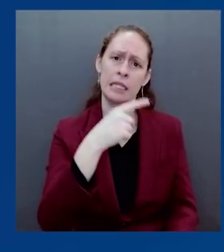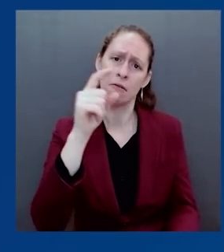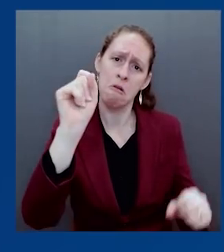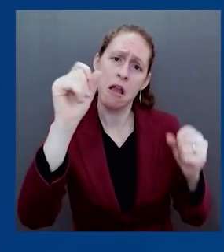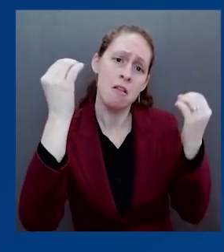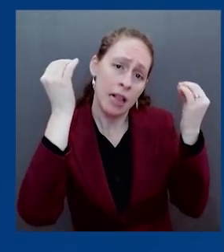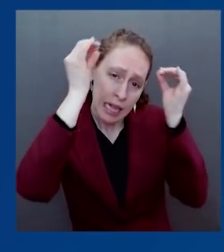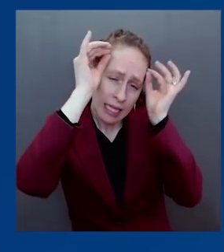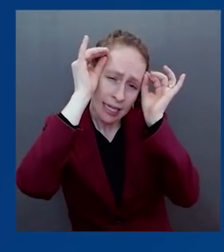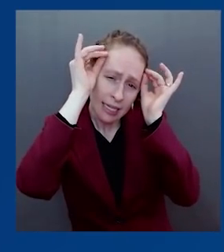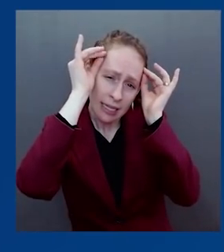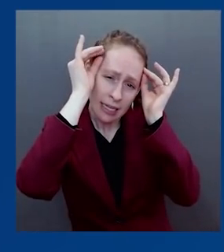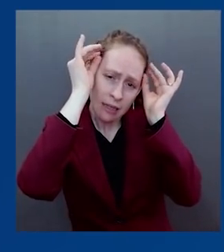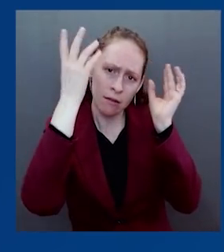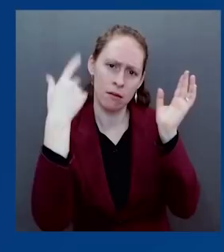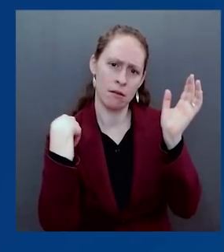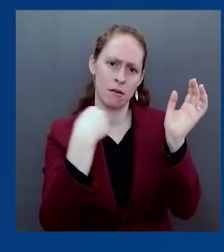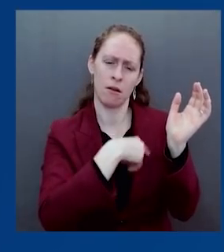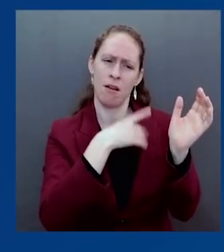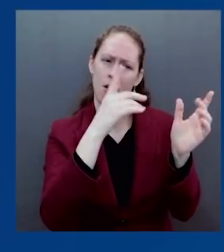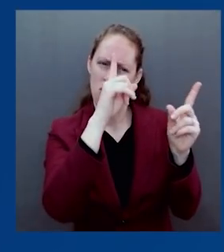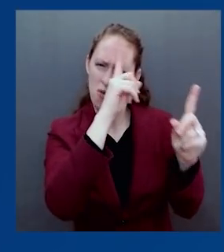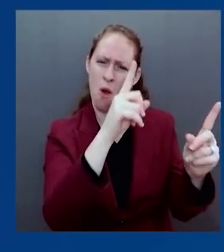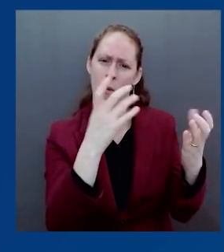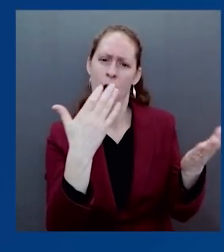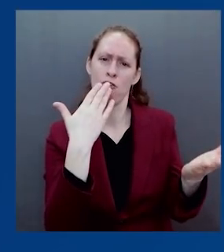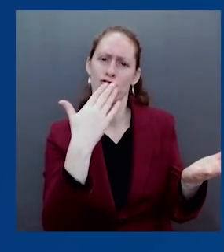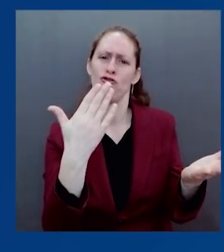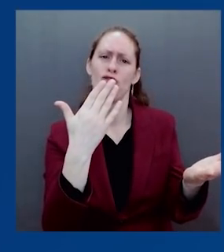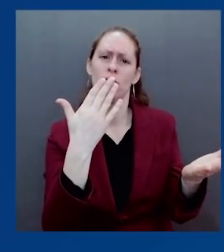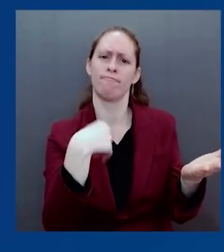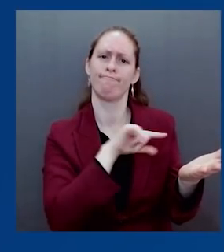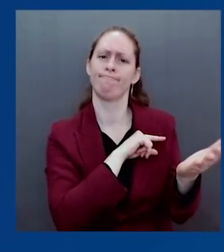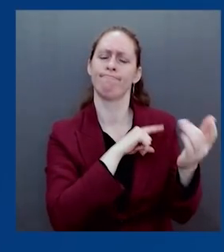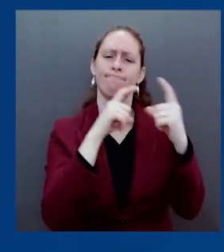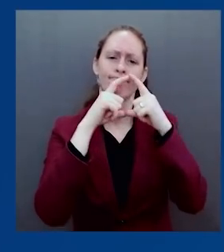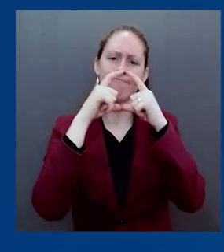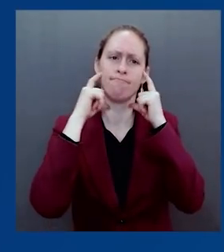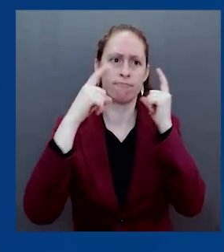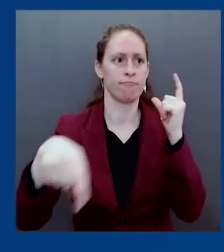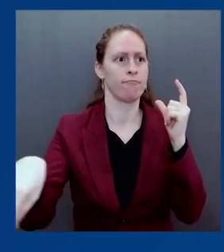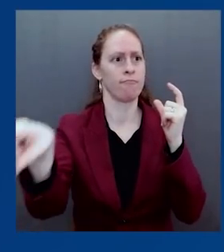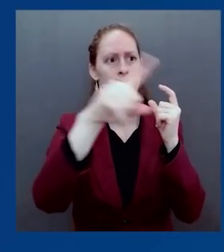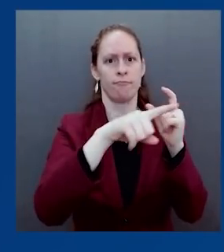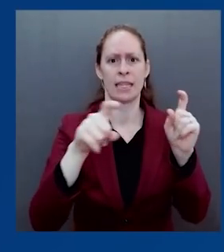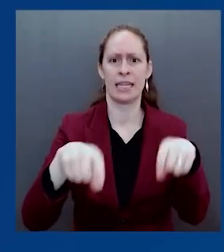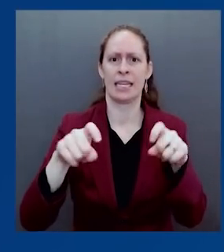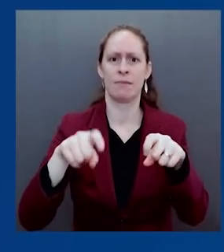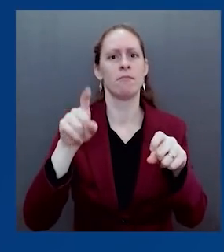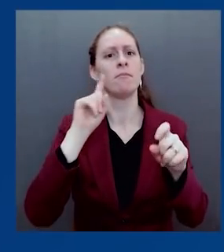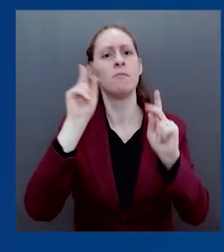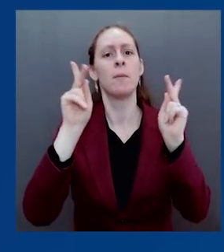to make more high-quality masks available to all Americans. In terms of money, we have the money